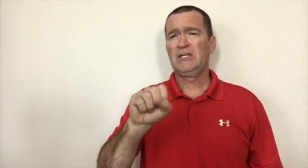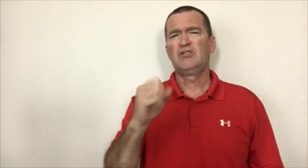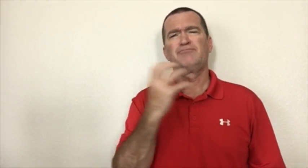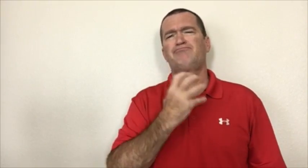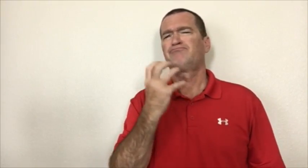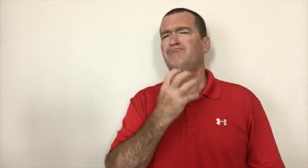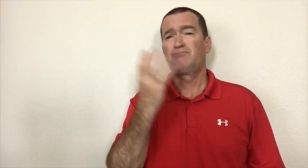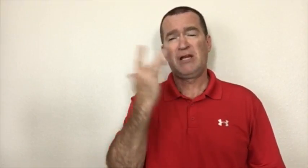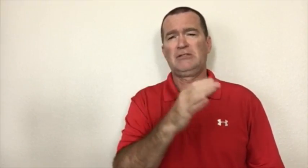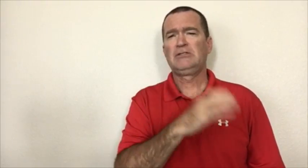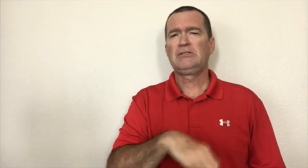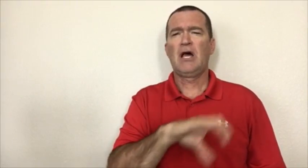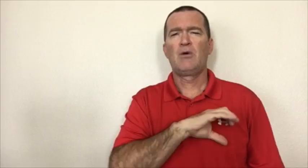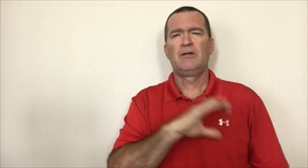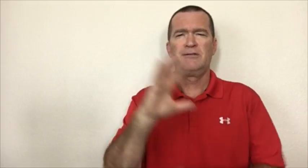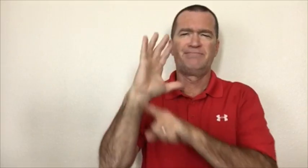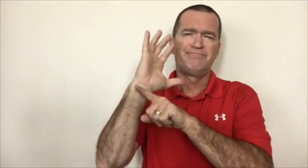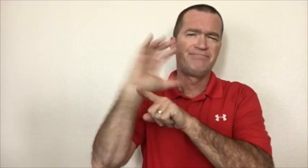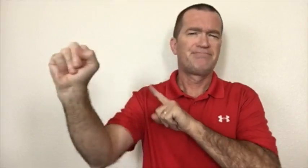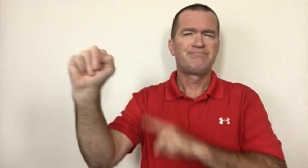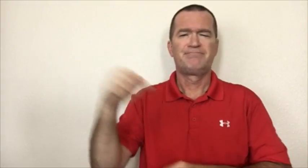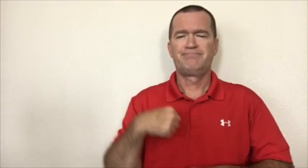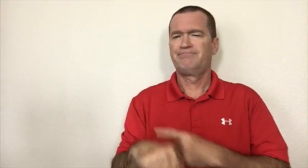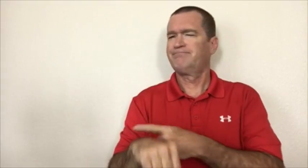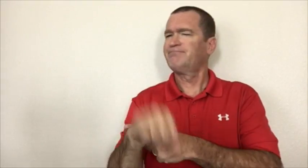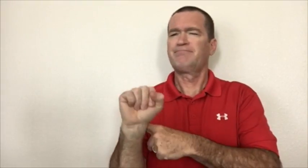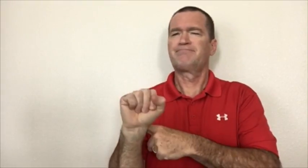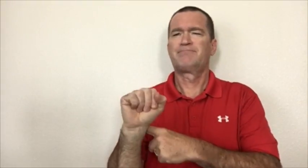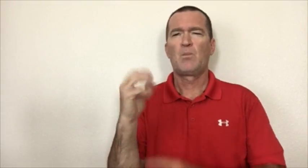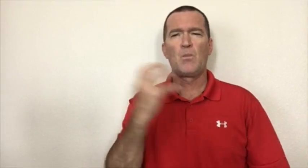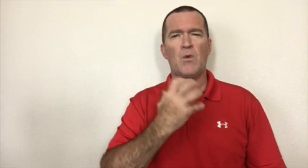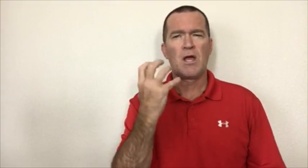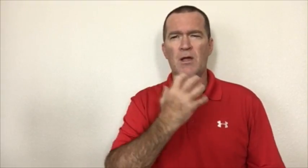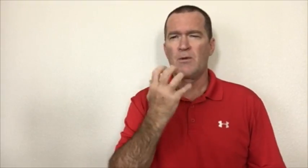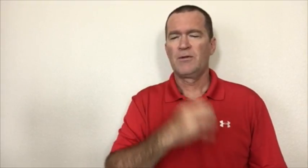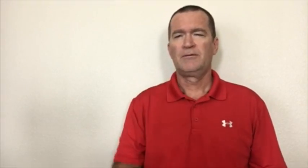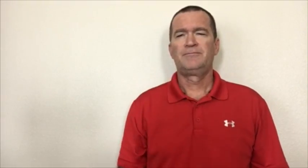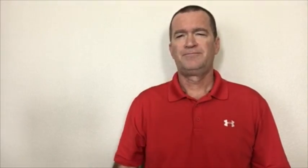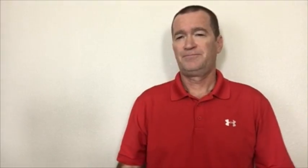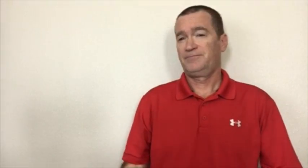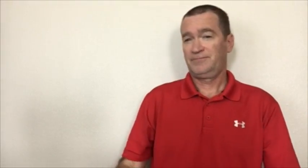well liked by their peers because of that citizenship, they really blow us all away